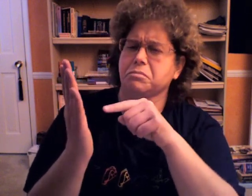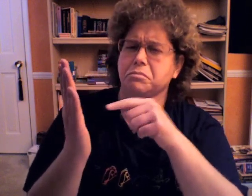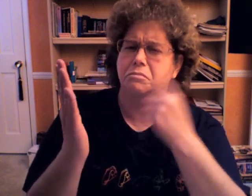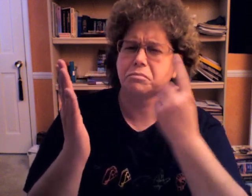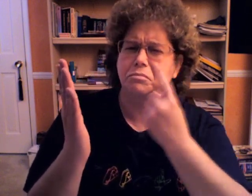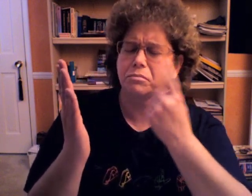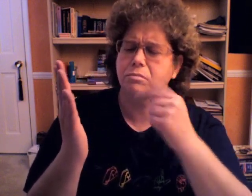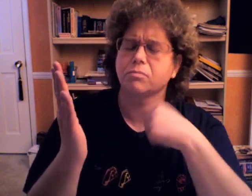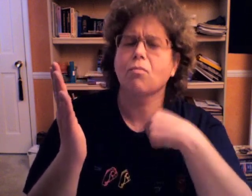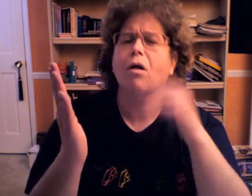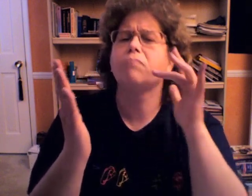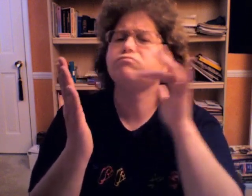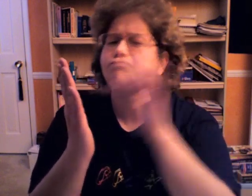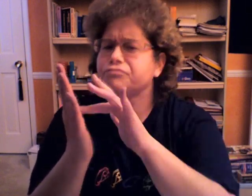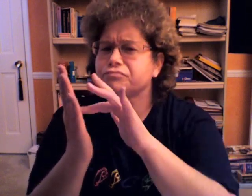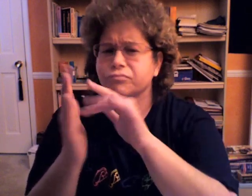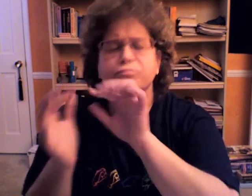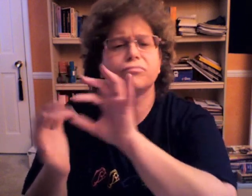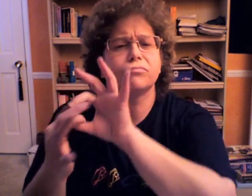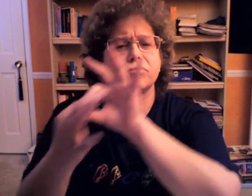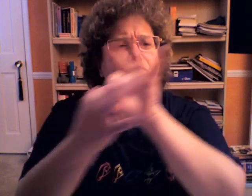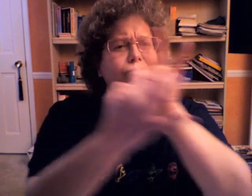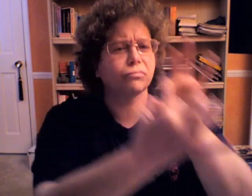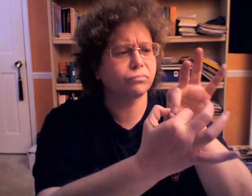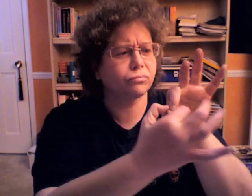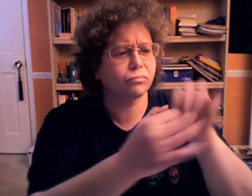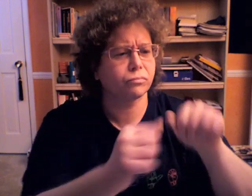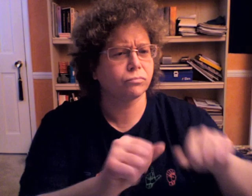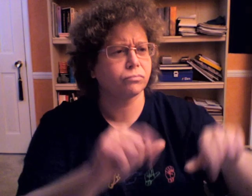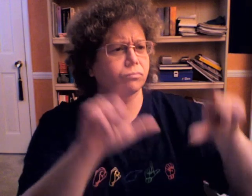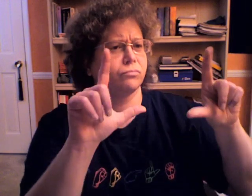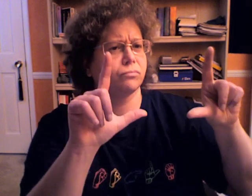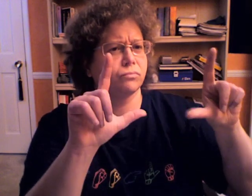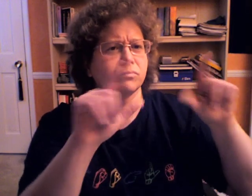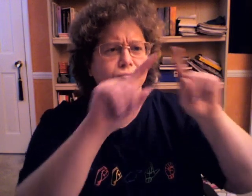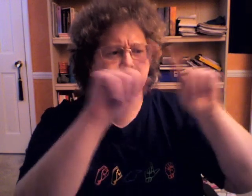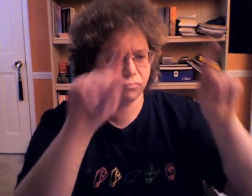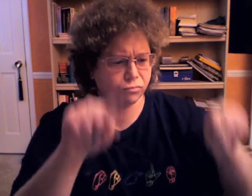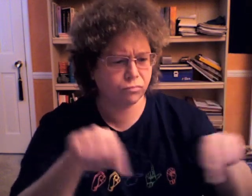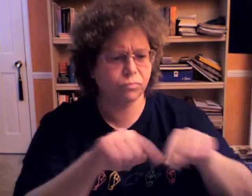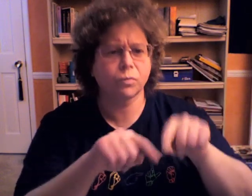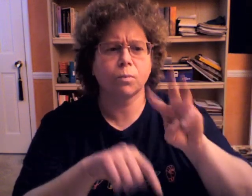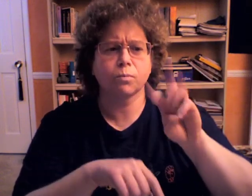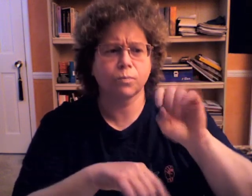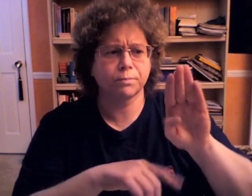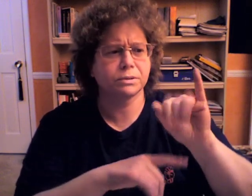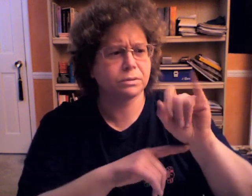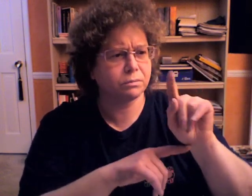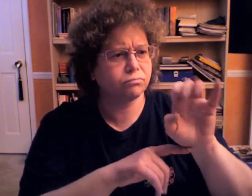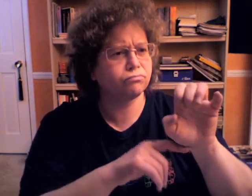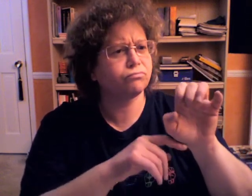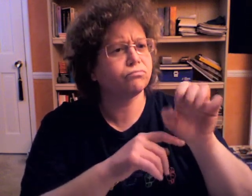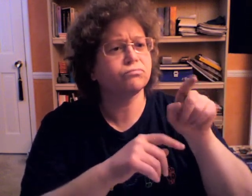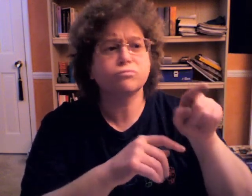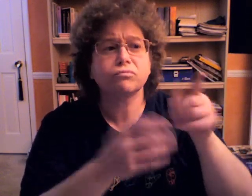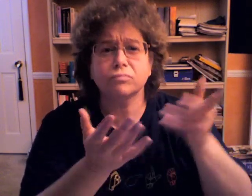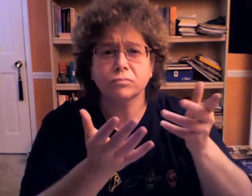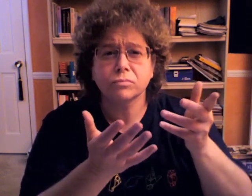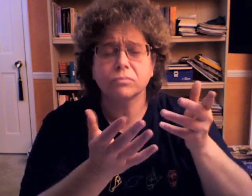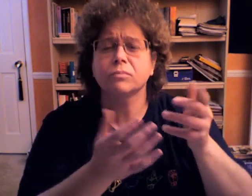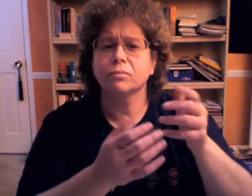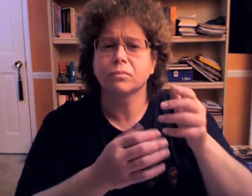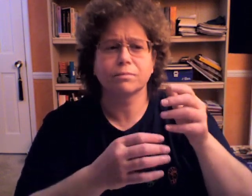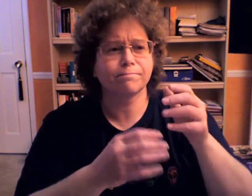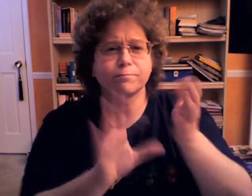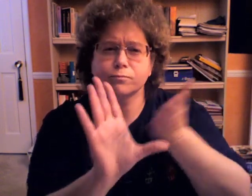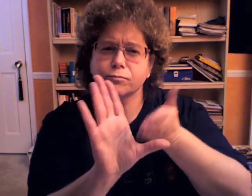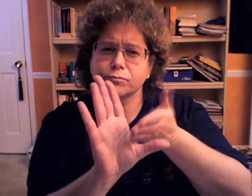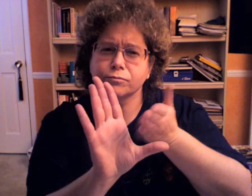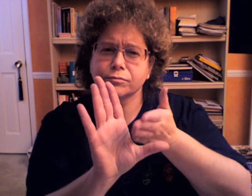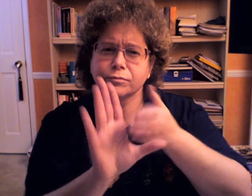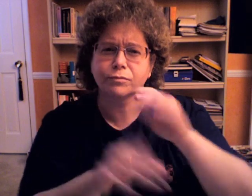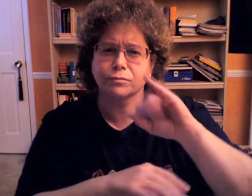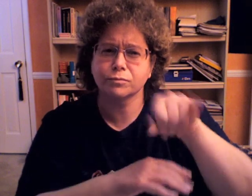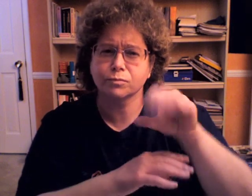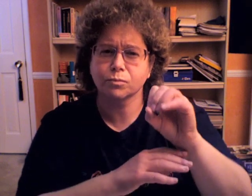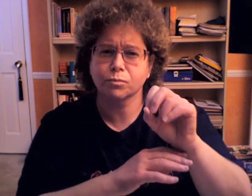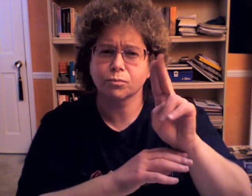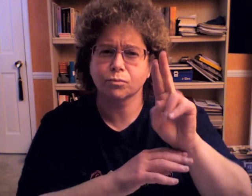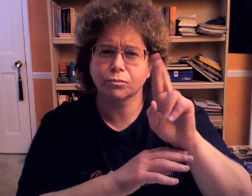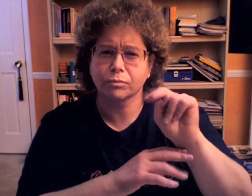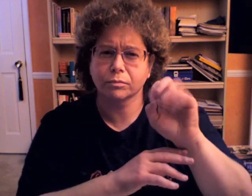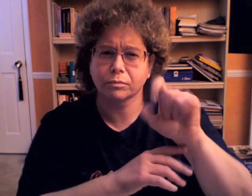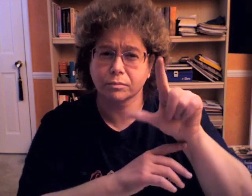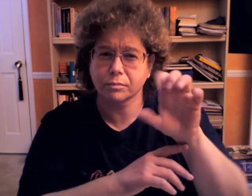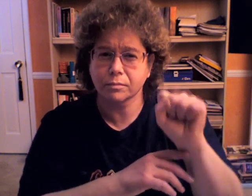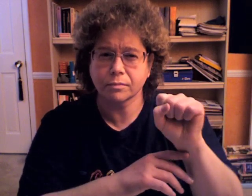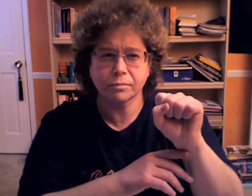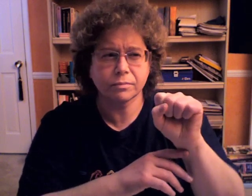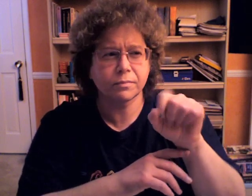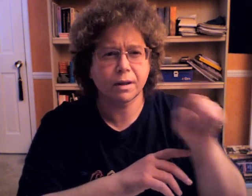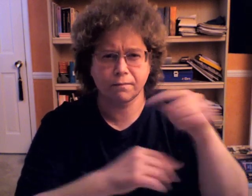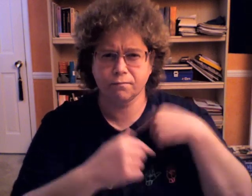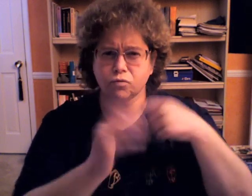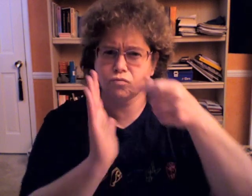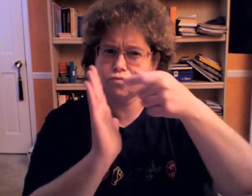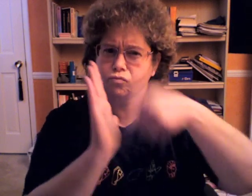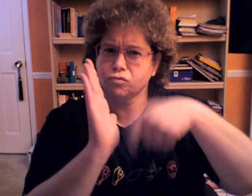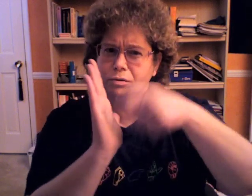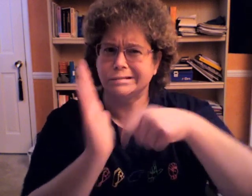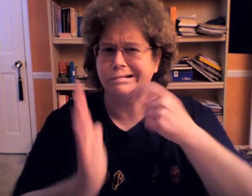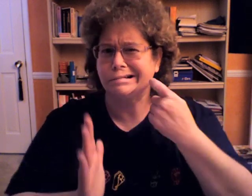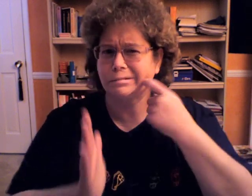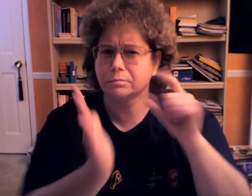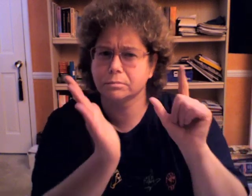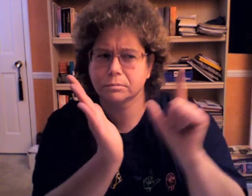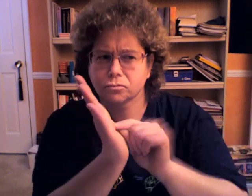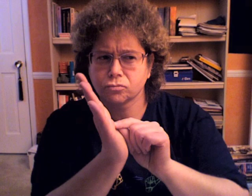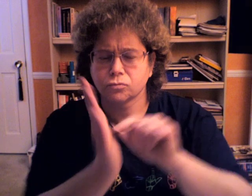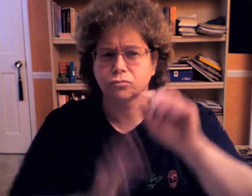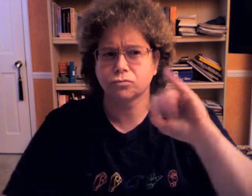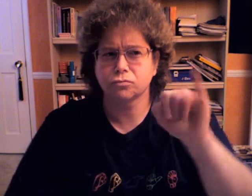Curious, I clicked on the link and it lead me to a website. It was an article from a psychology journal published in January